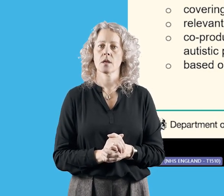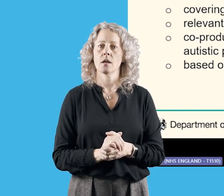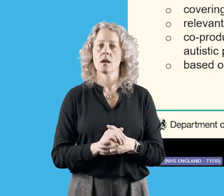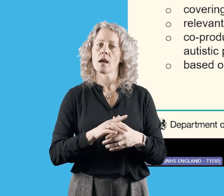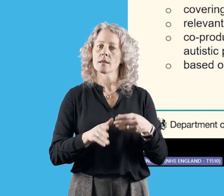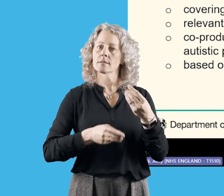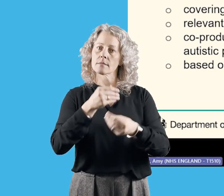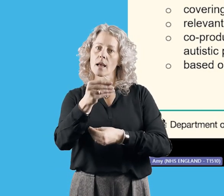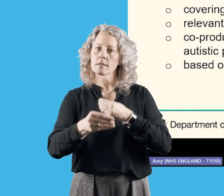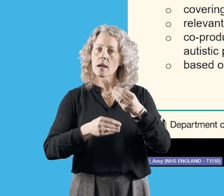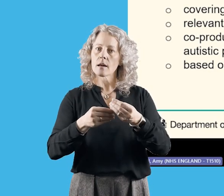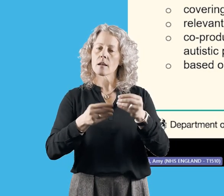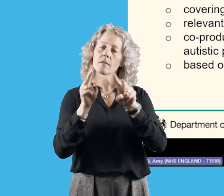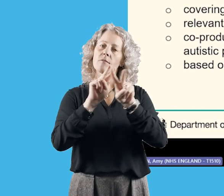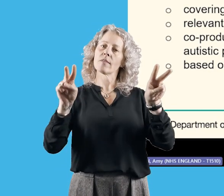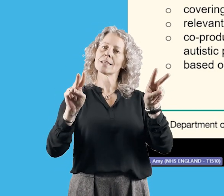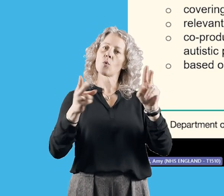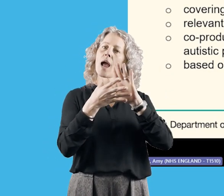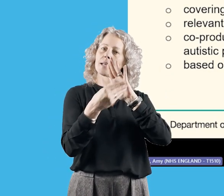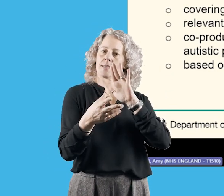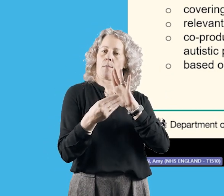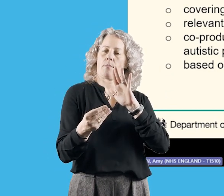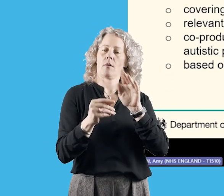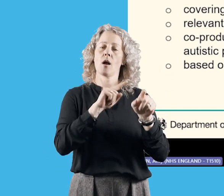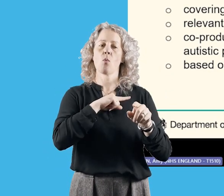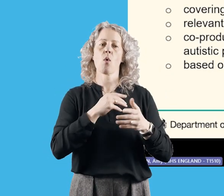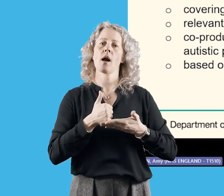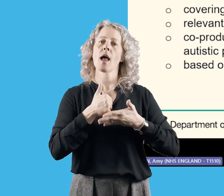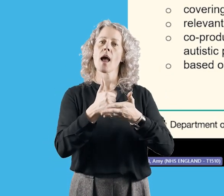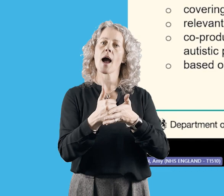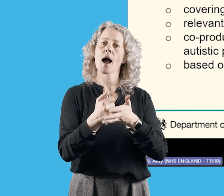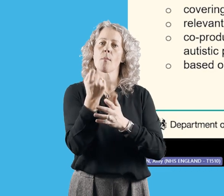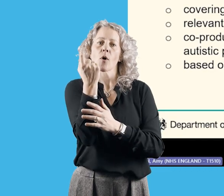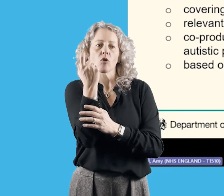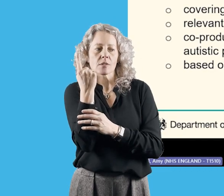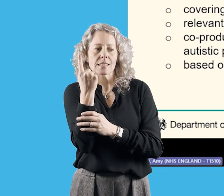examples to help employers understand which tier of capabilities their staff may need